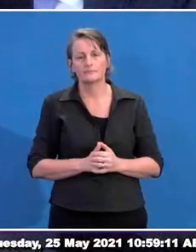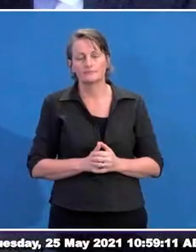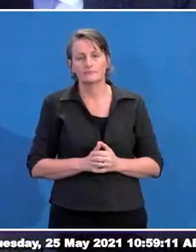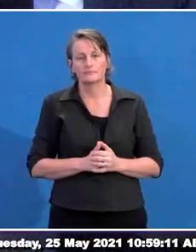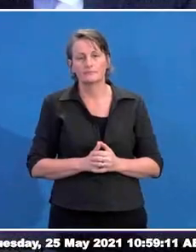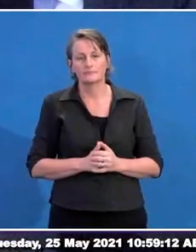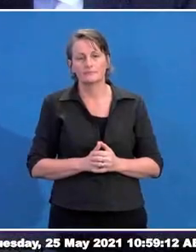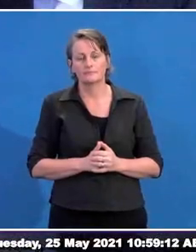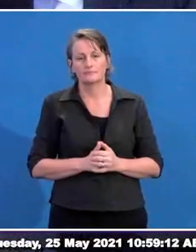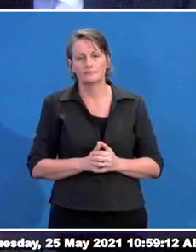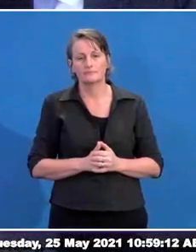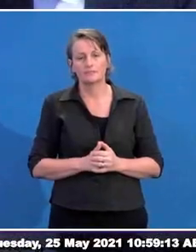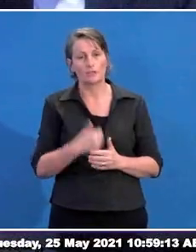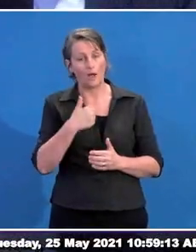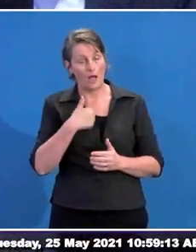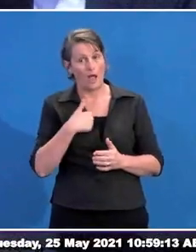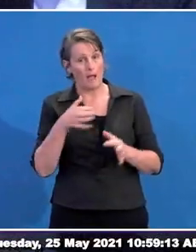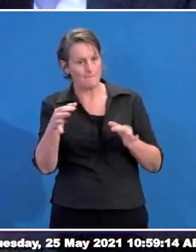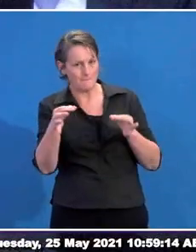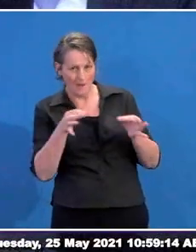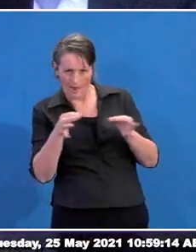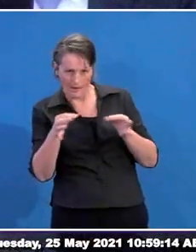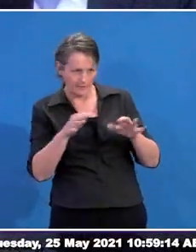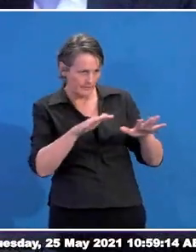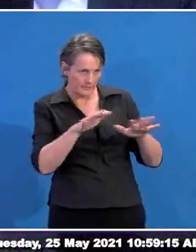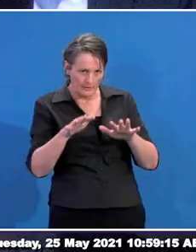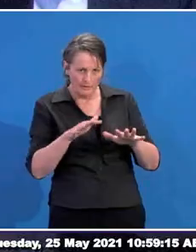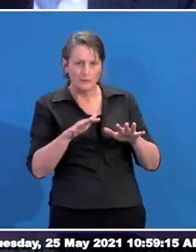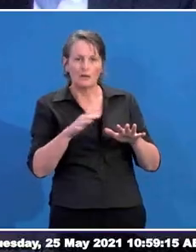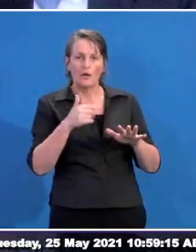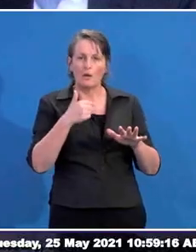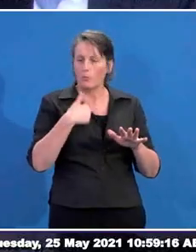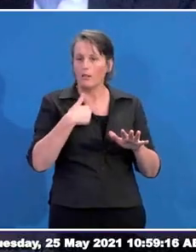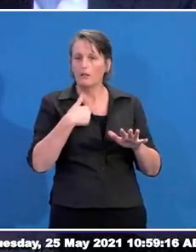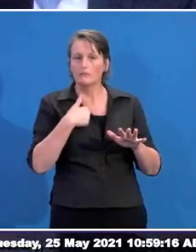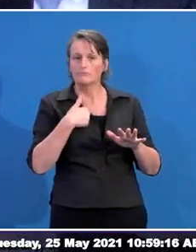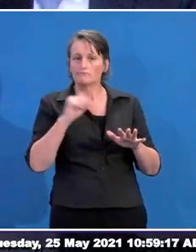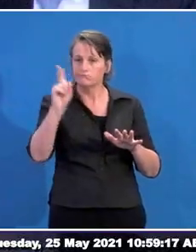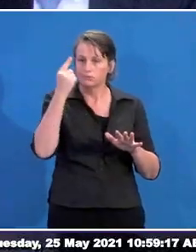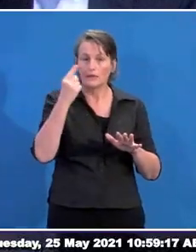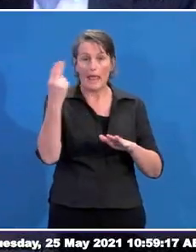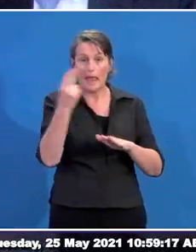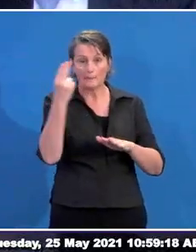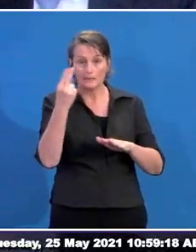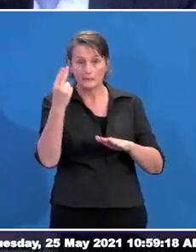We'll get an ambulance in the morning and we'll have mum back here and we'll go together.